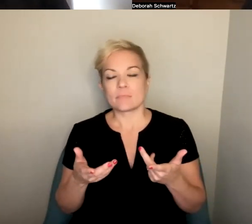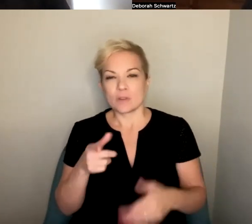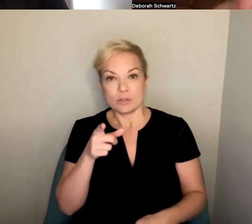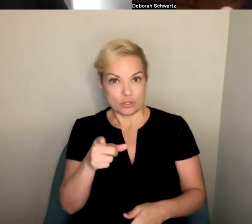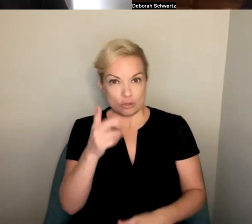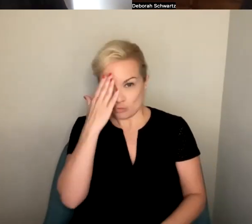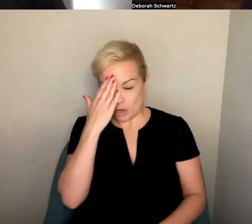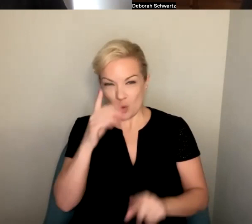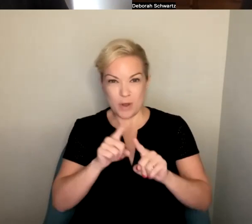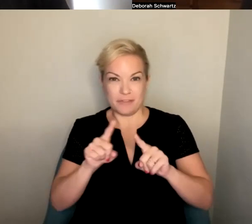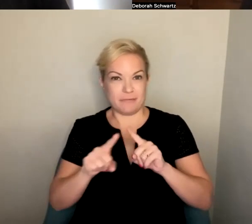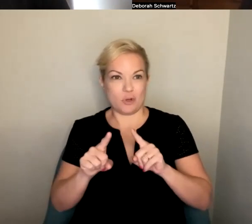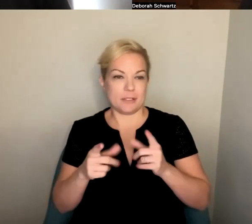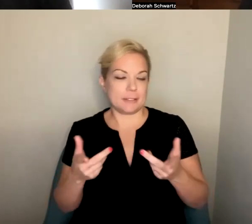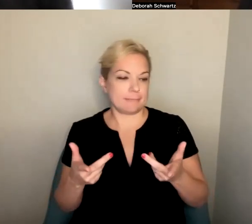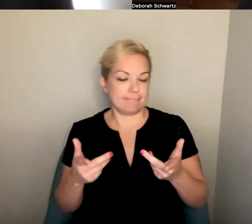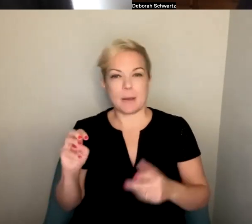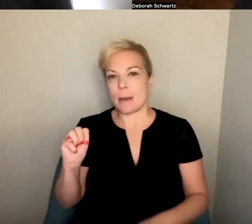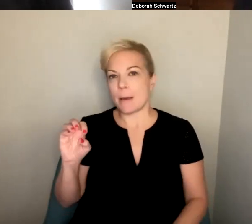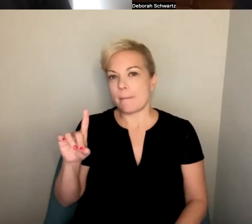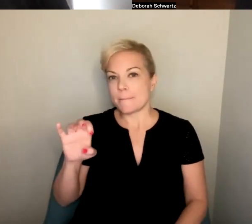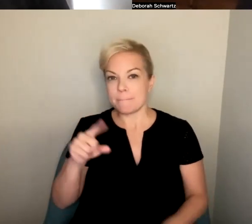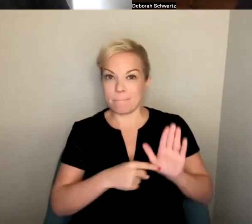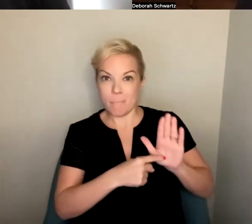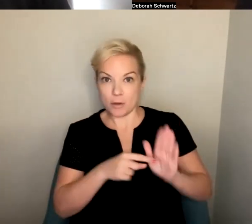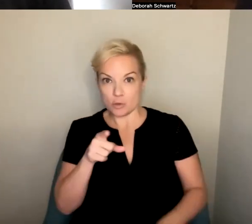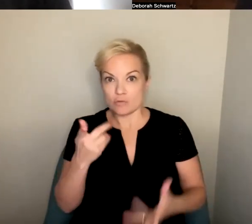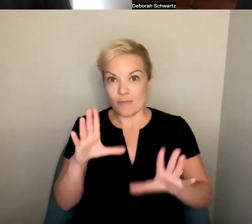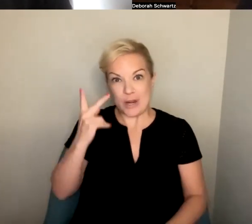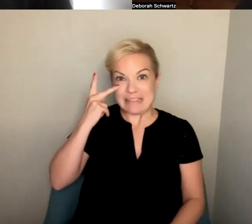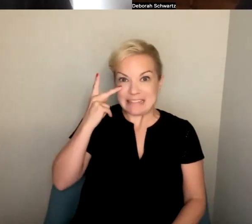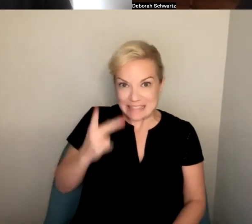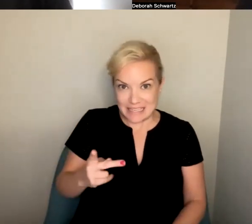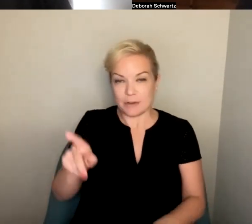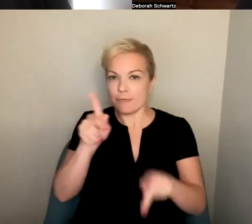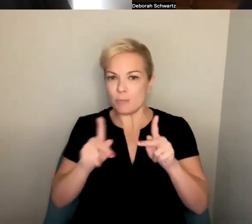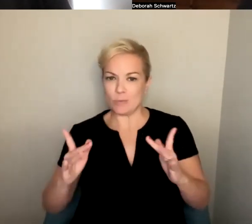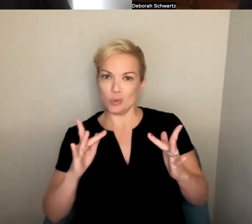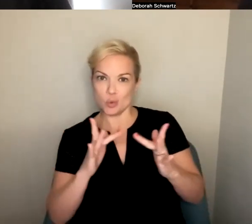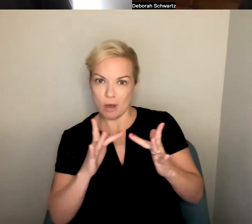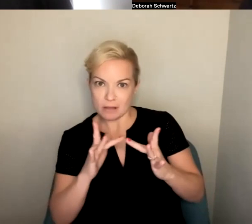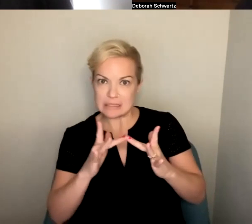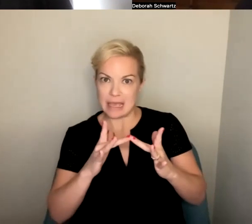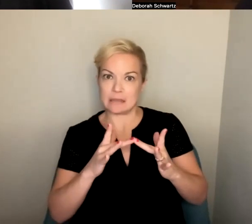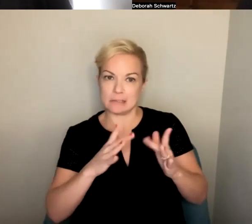you have seen that you would like to make sure people know about to help them do the right thing.